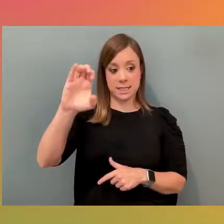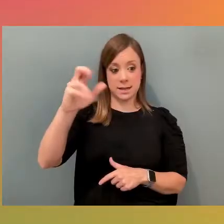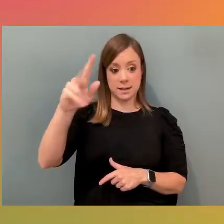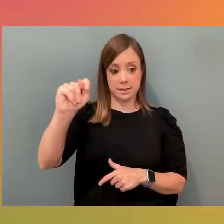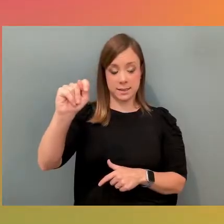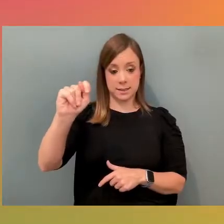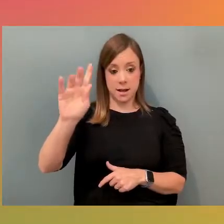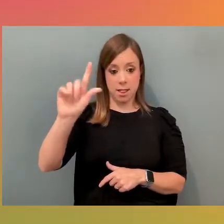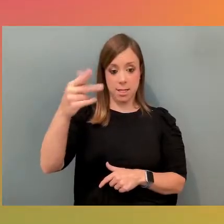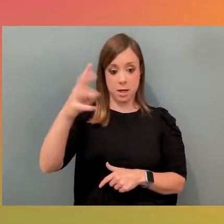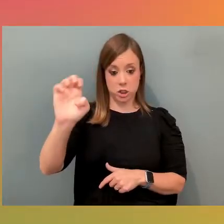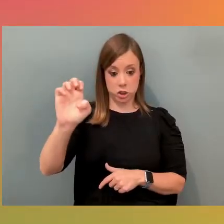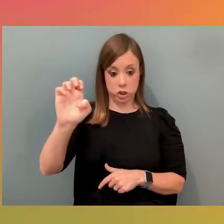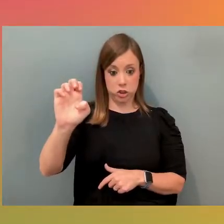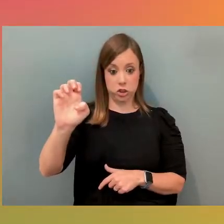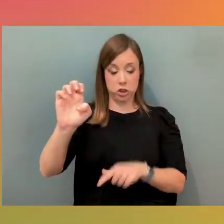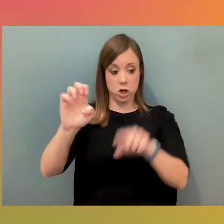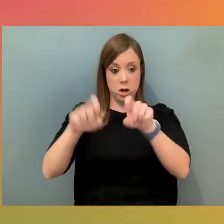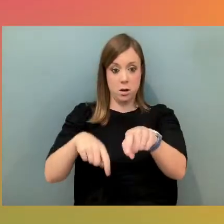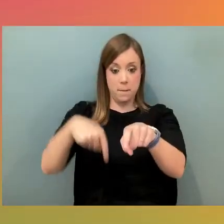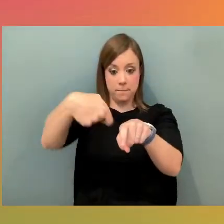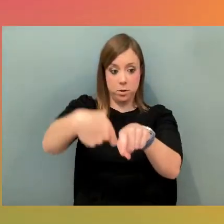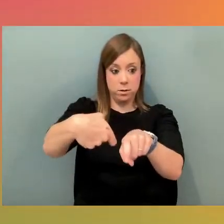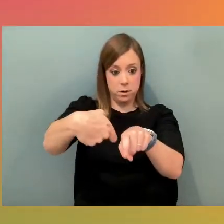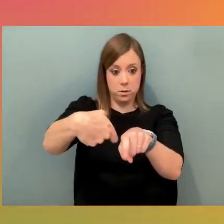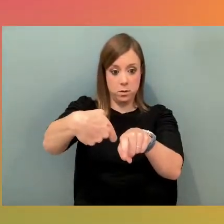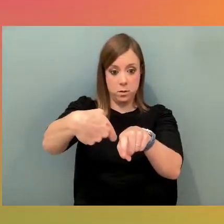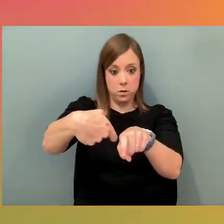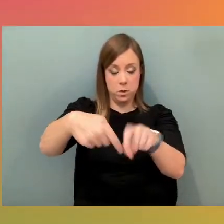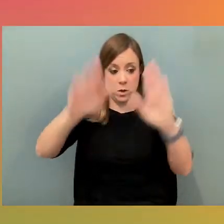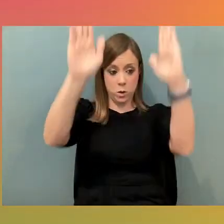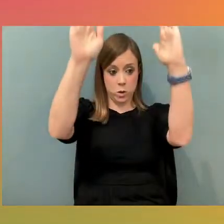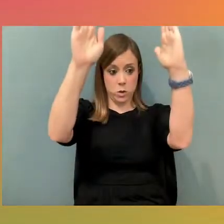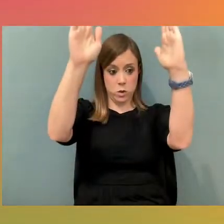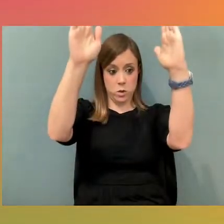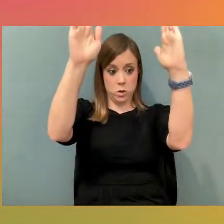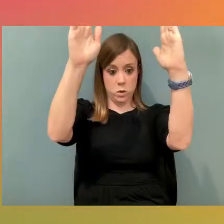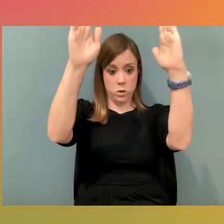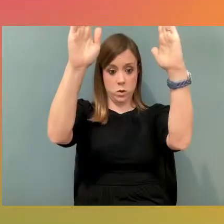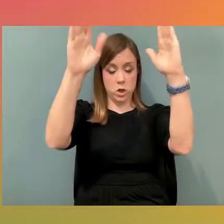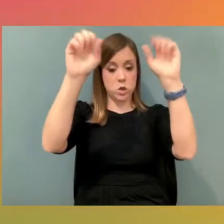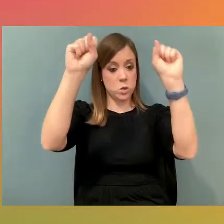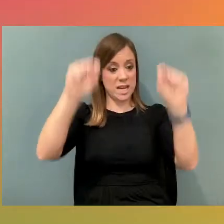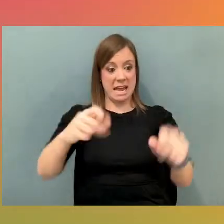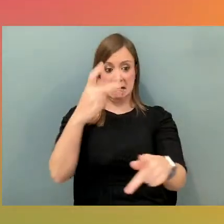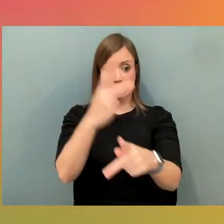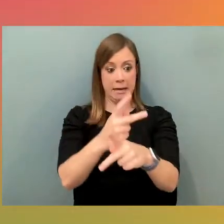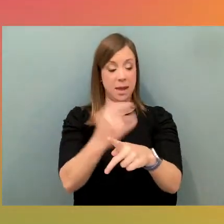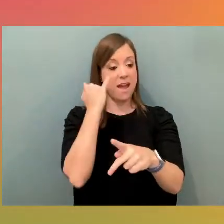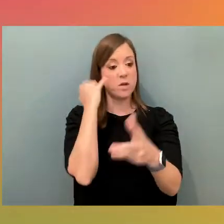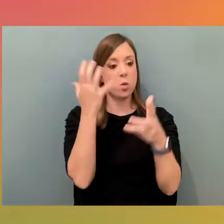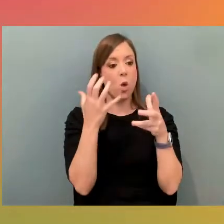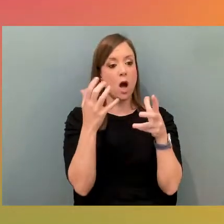GO AHEAD LIFT THE ARMS UP, TUCK YOUR TAIL BONE UNDERNEATH YOU. SHIFT YOUR WEIGHT FORWARD.